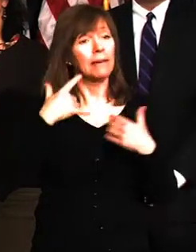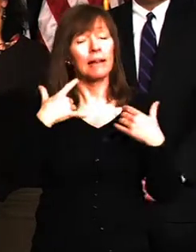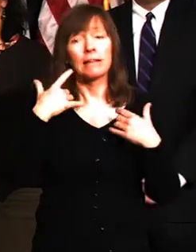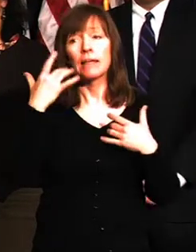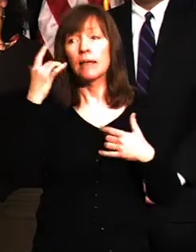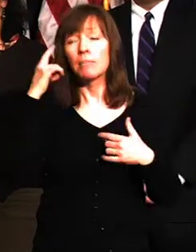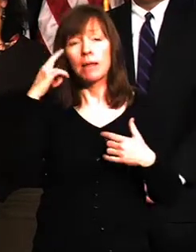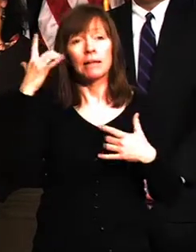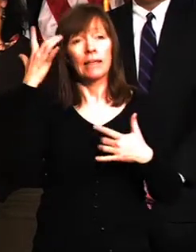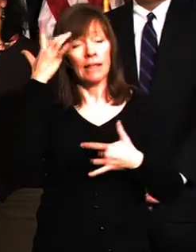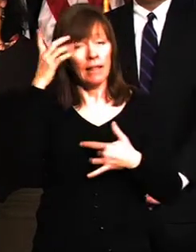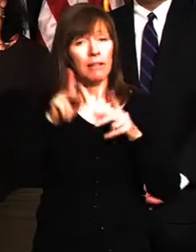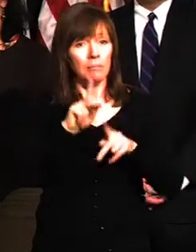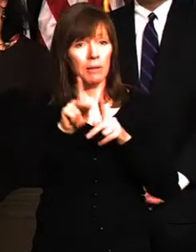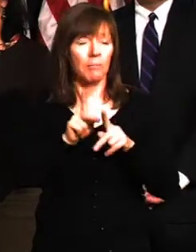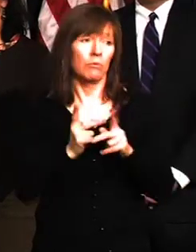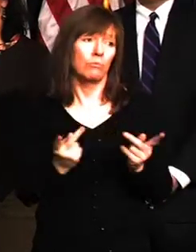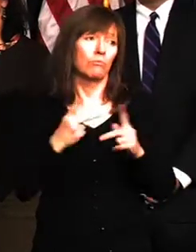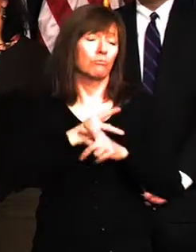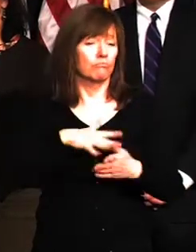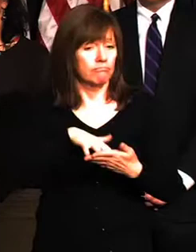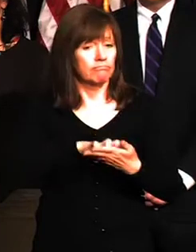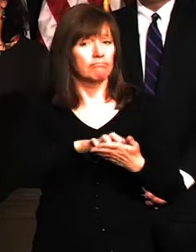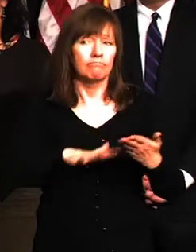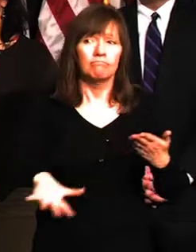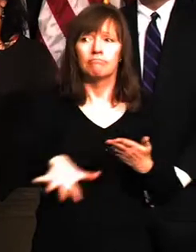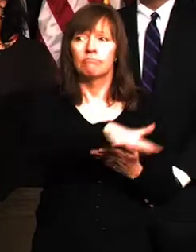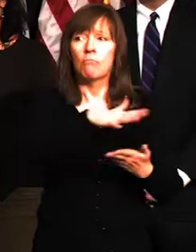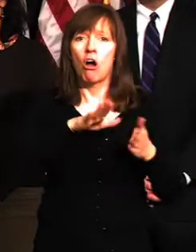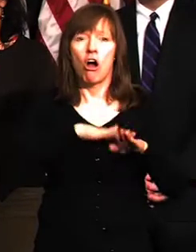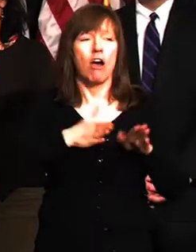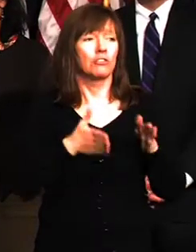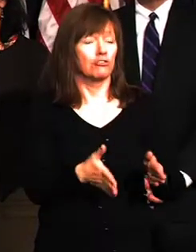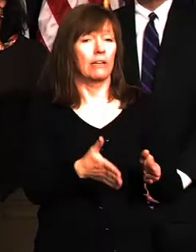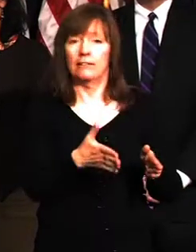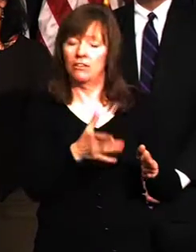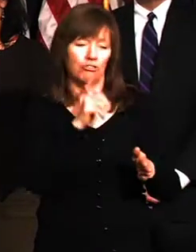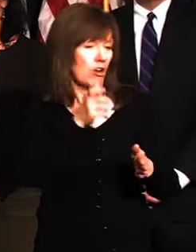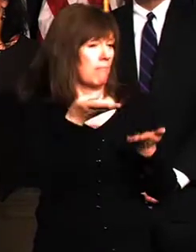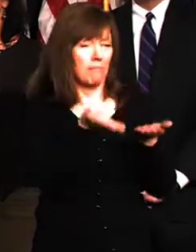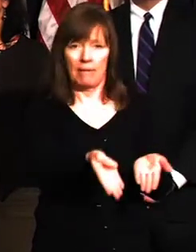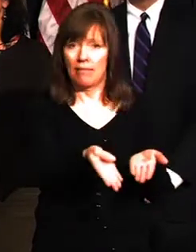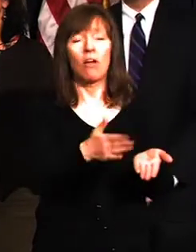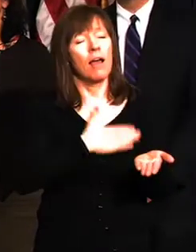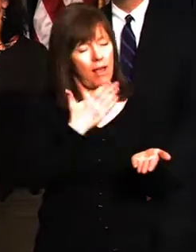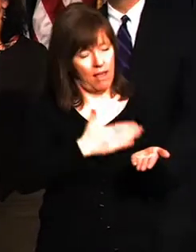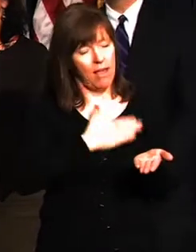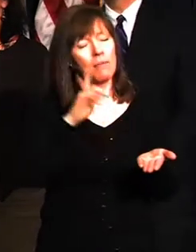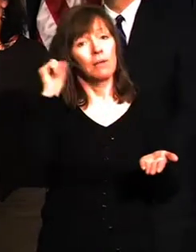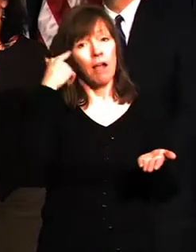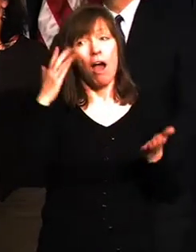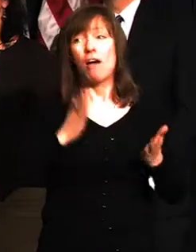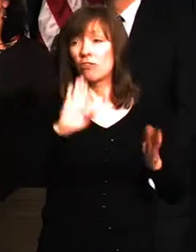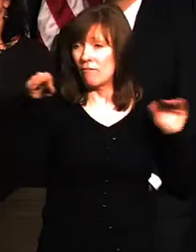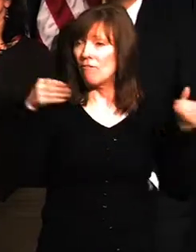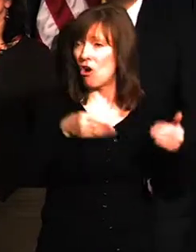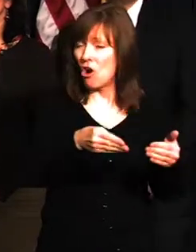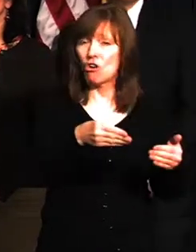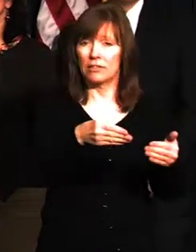of the people that are on the streets. They shouldn't be out there and I'm glad the Governor is focusing on that. We know that getting them housed with support services works, there's